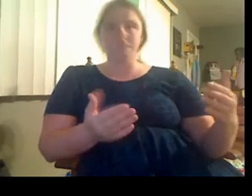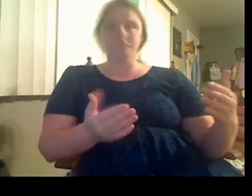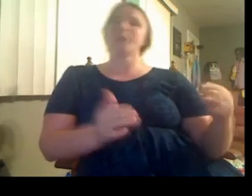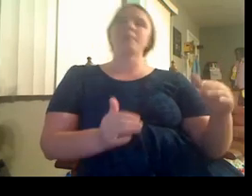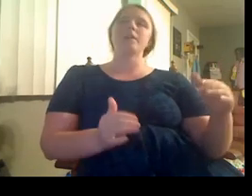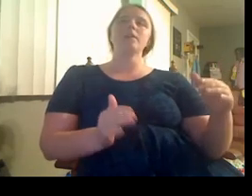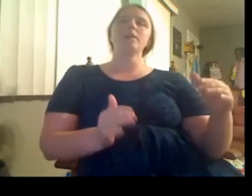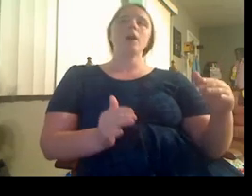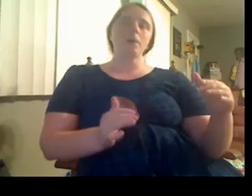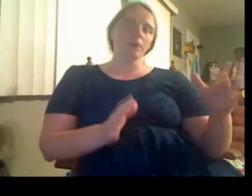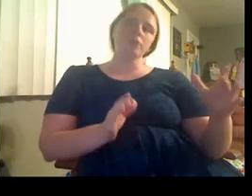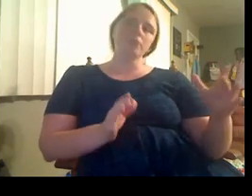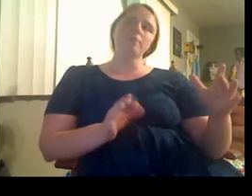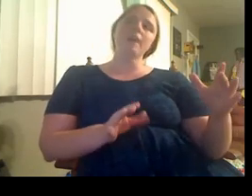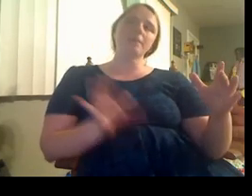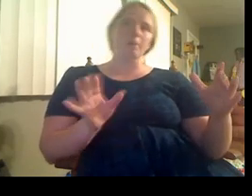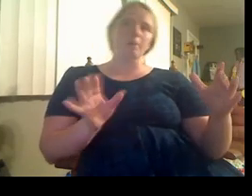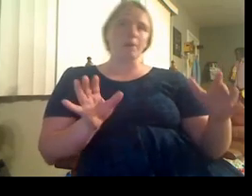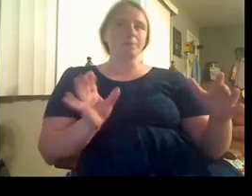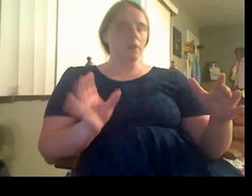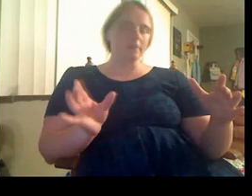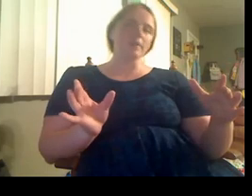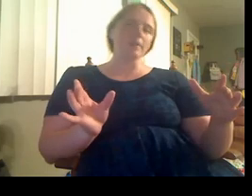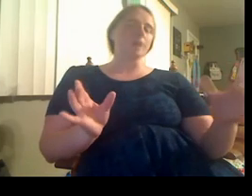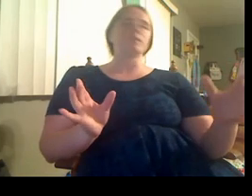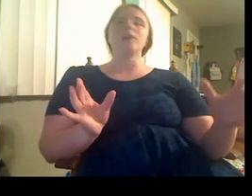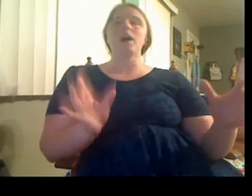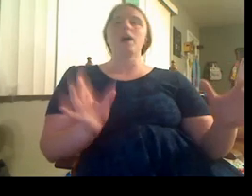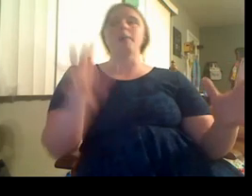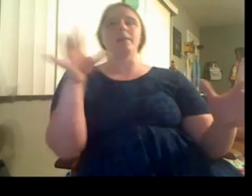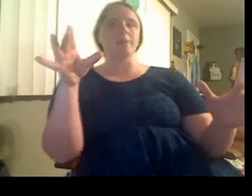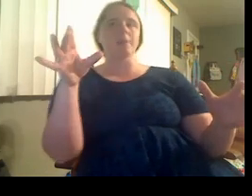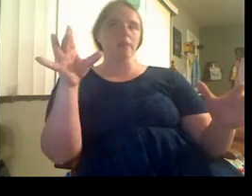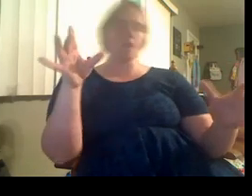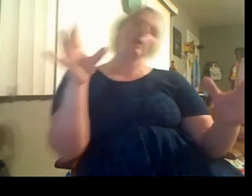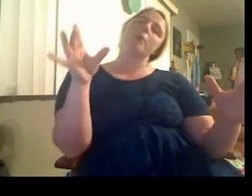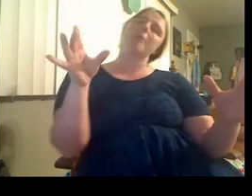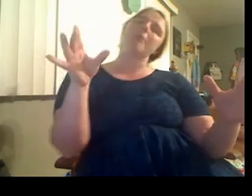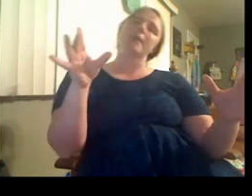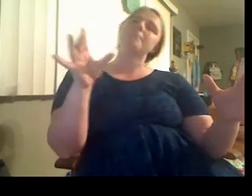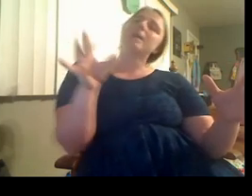Oftentimes parents appointed to advise SELPA on various aspects of the local plan.